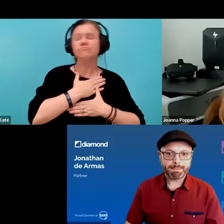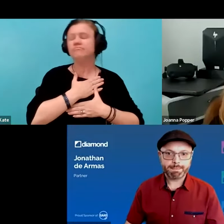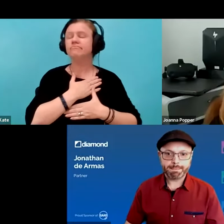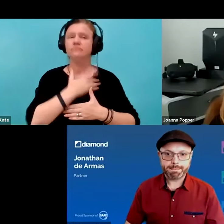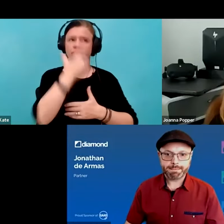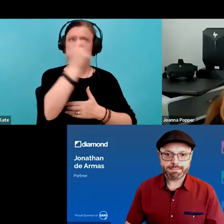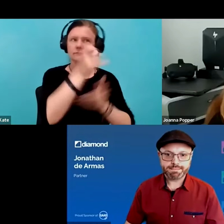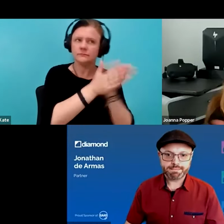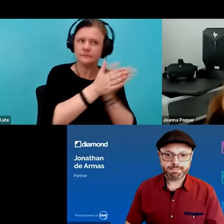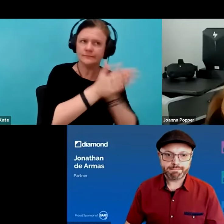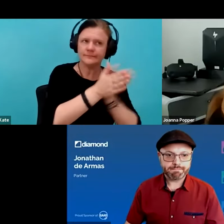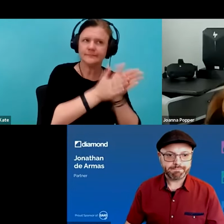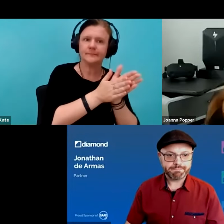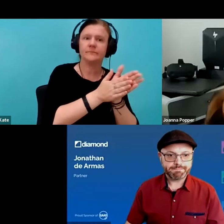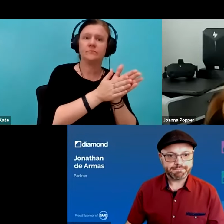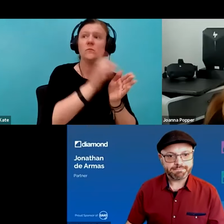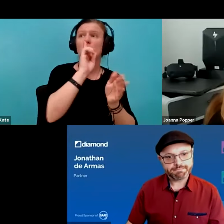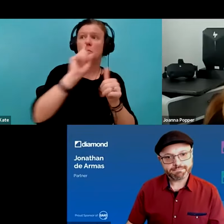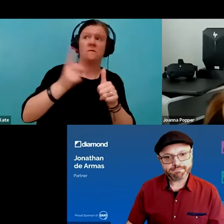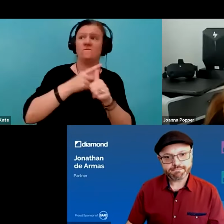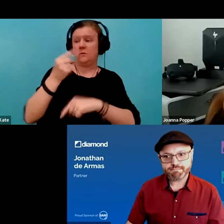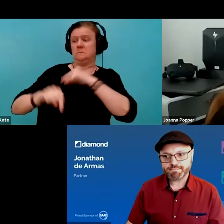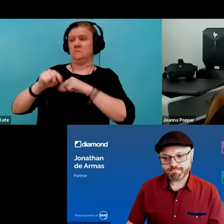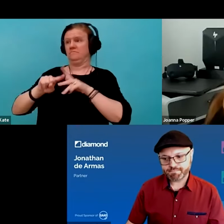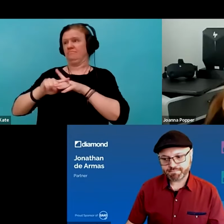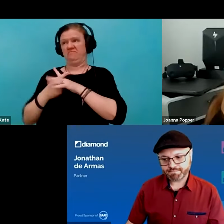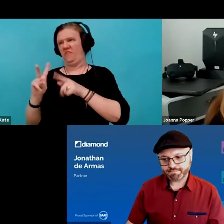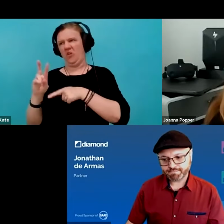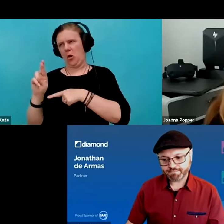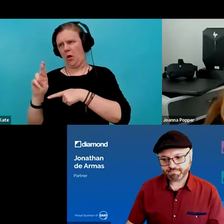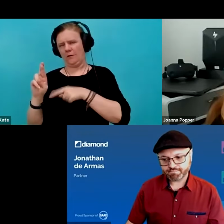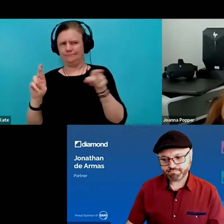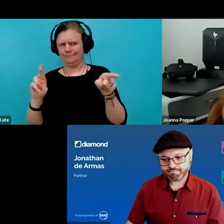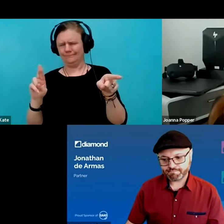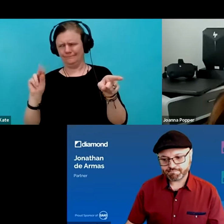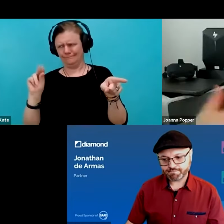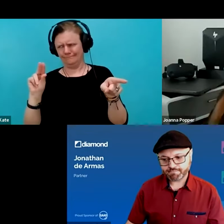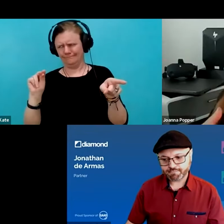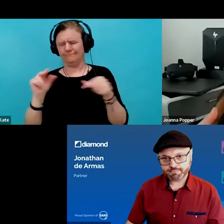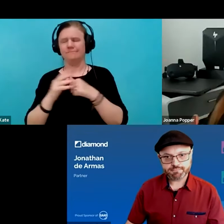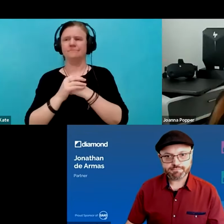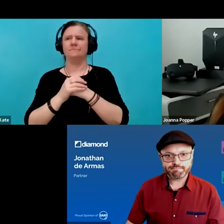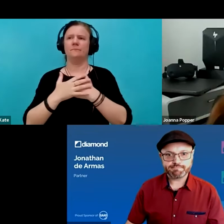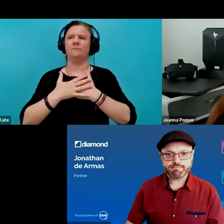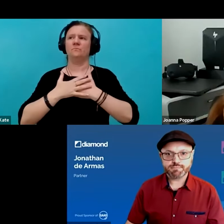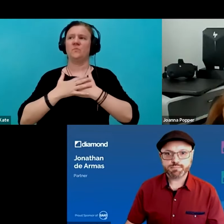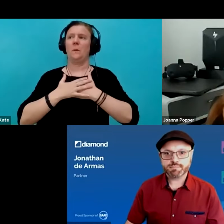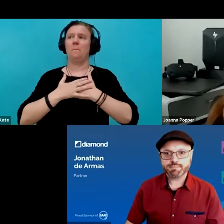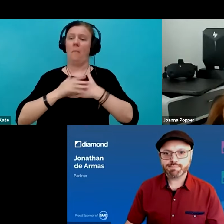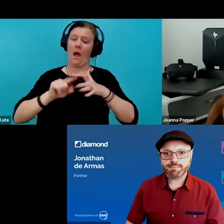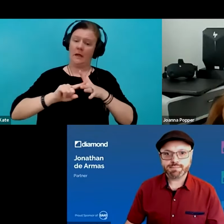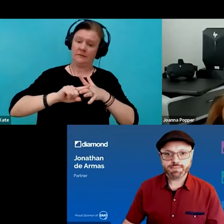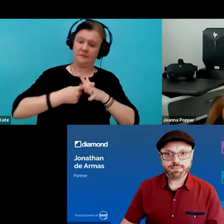Joanna Popper: That that's not what first got me into into VR, though. I like Joanna Popper: My, my, you know, origin story in virtual reality. I was an